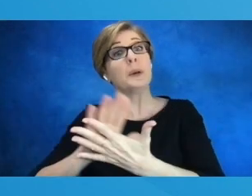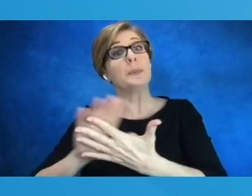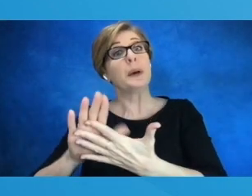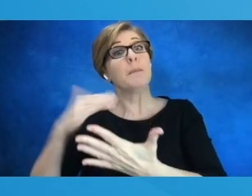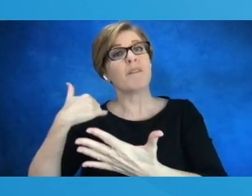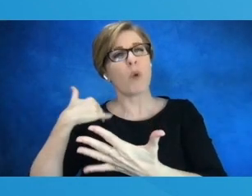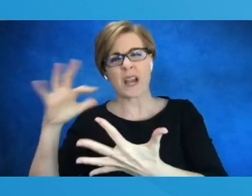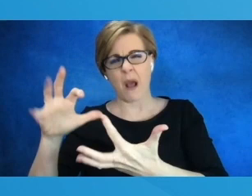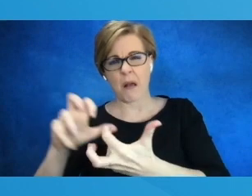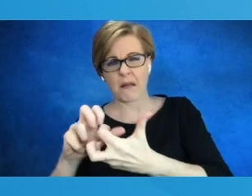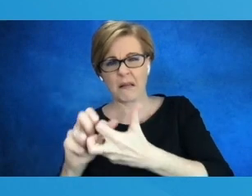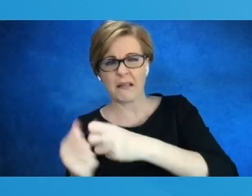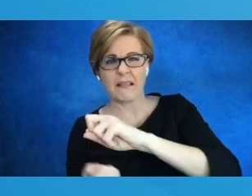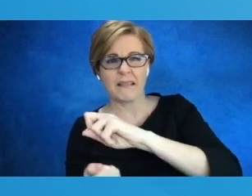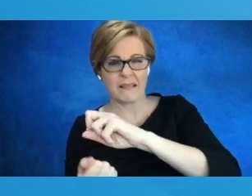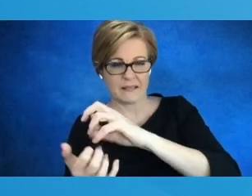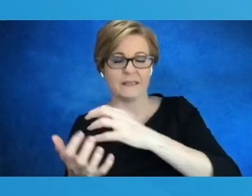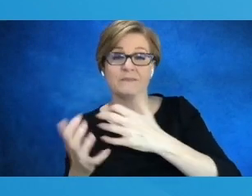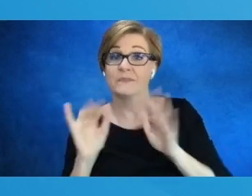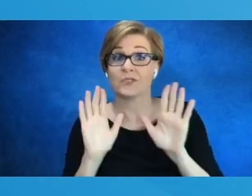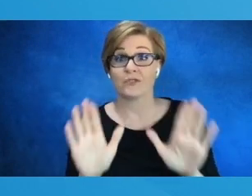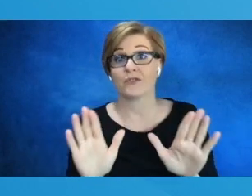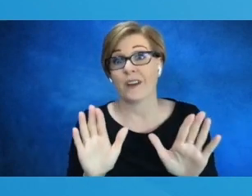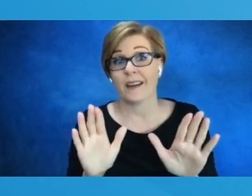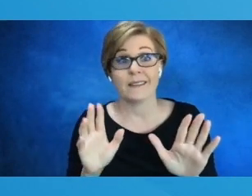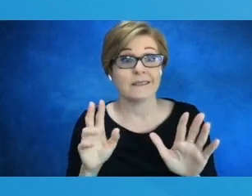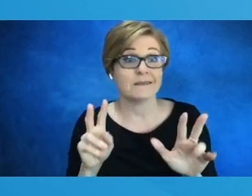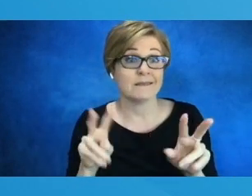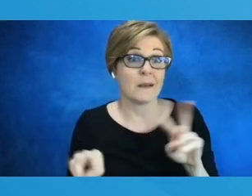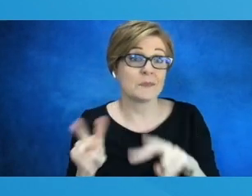These are really, really great observations. Alright.